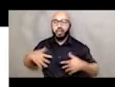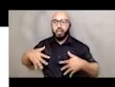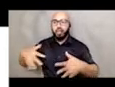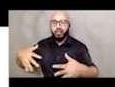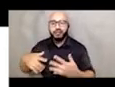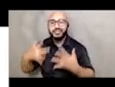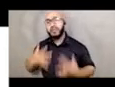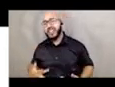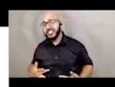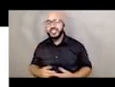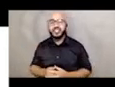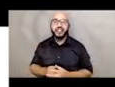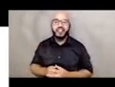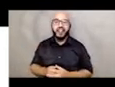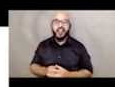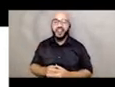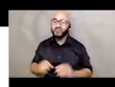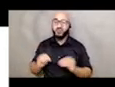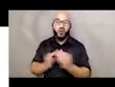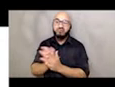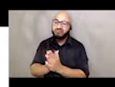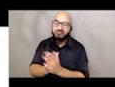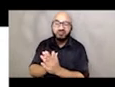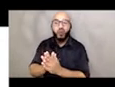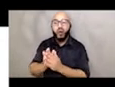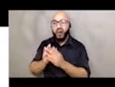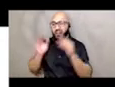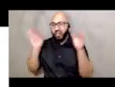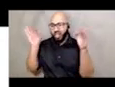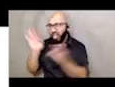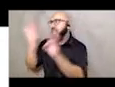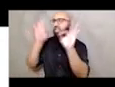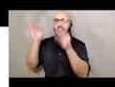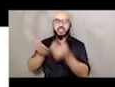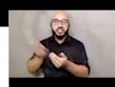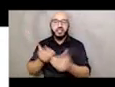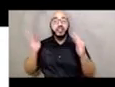and a lack of motivation or focus. You may notice that your behavior may change as well,